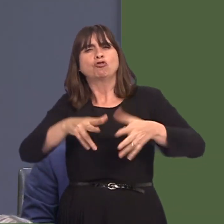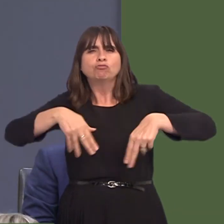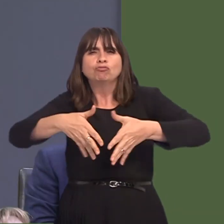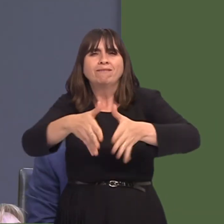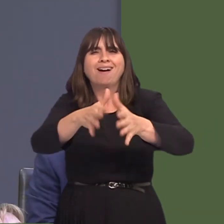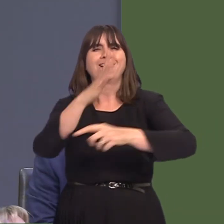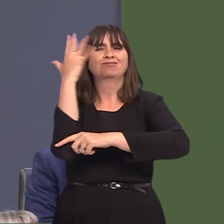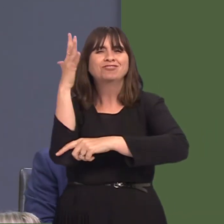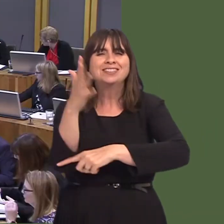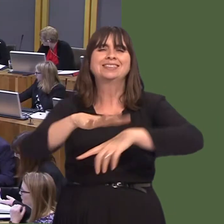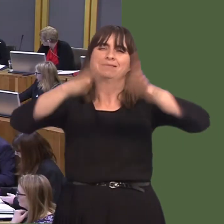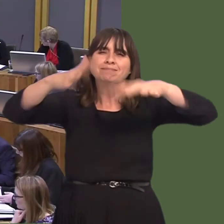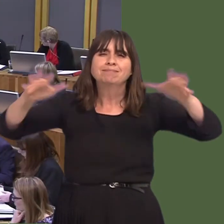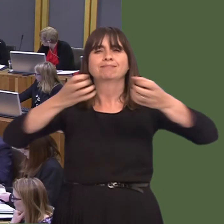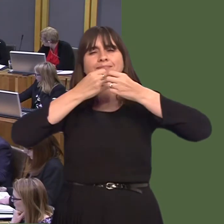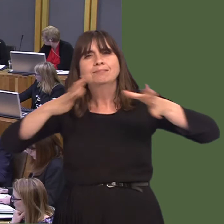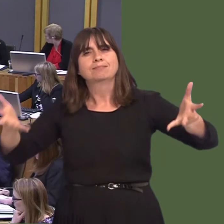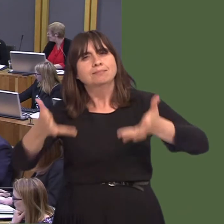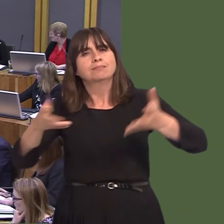the seven key parts of the Environment (Wales) Act 2016.